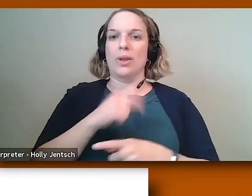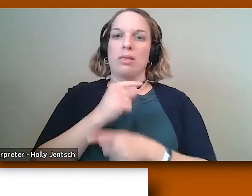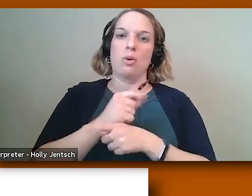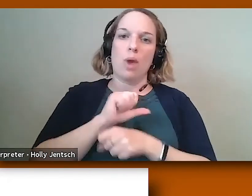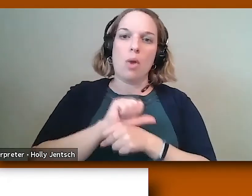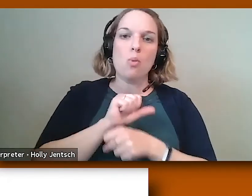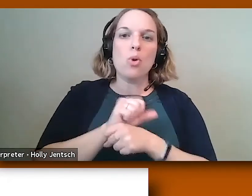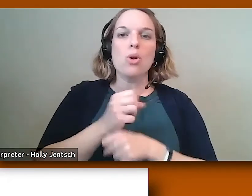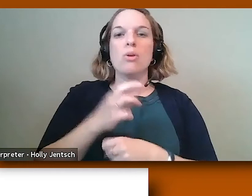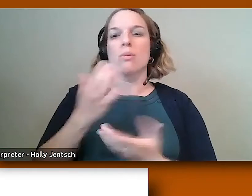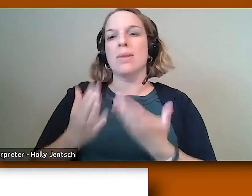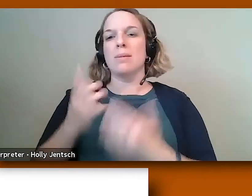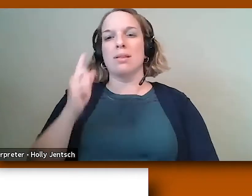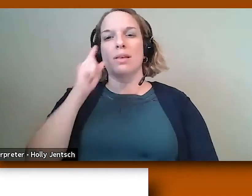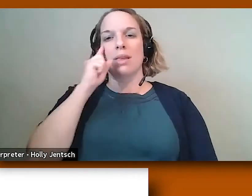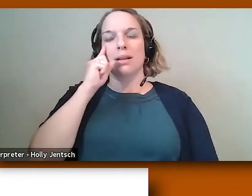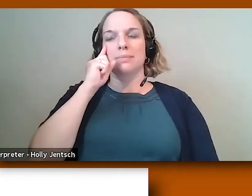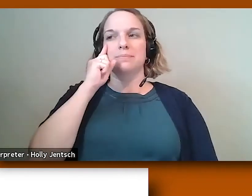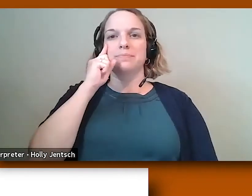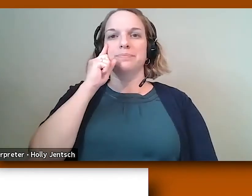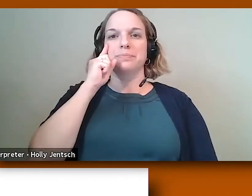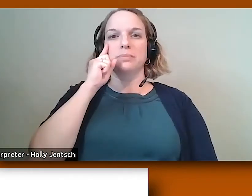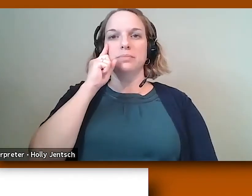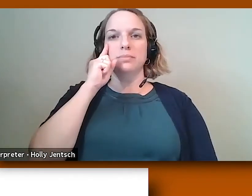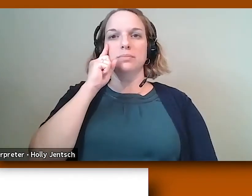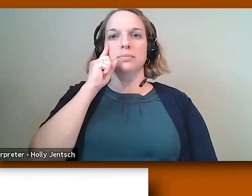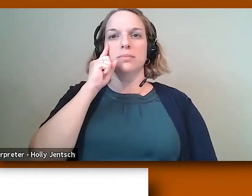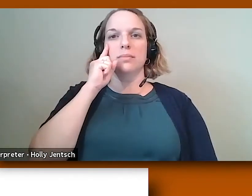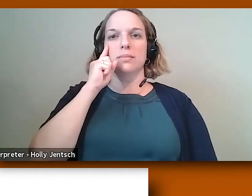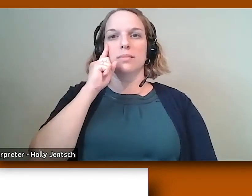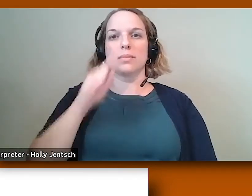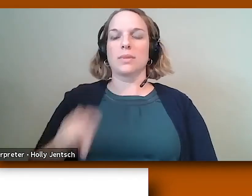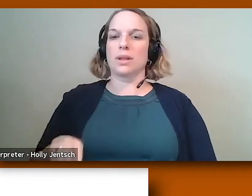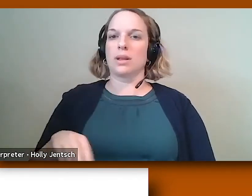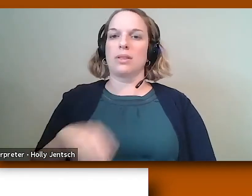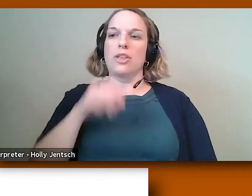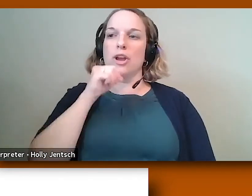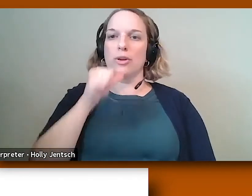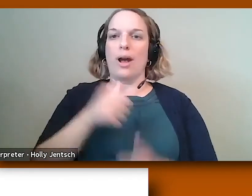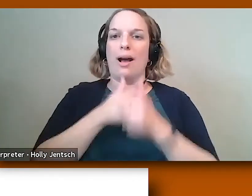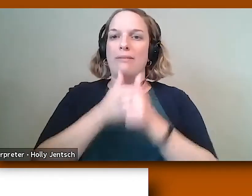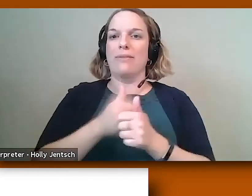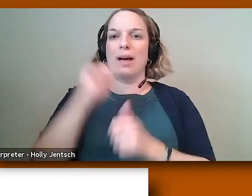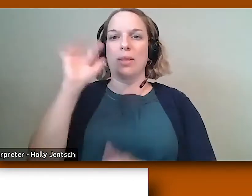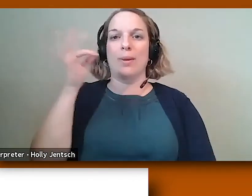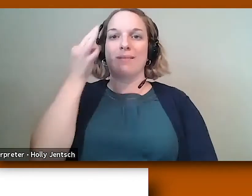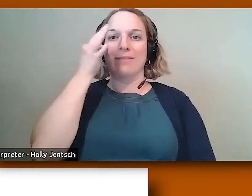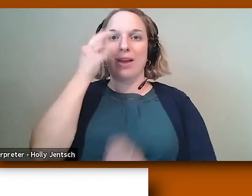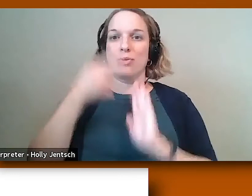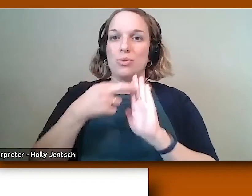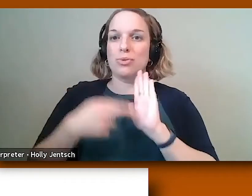in the scope of work, or they believe that maybe they are spending not in accordance with federal guidelines,